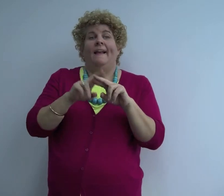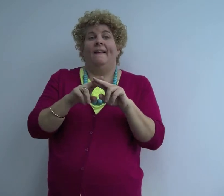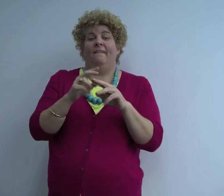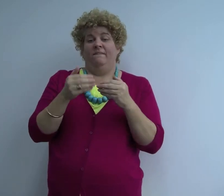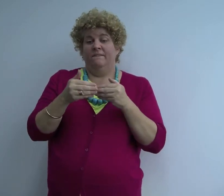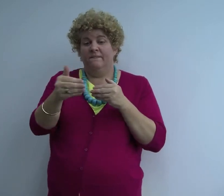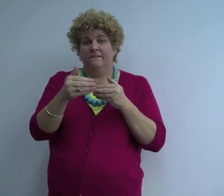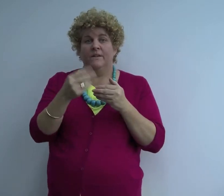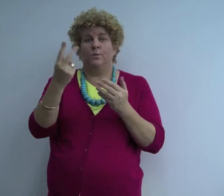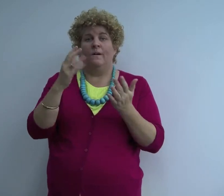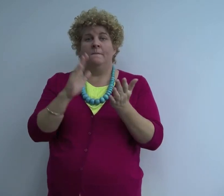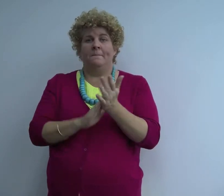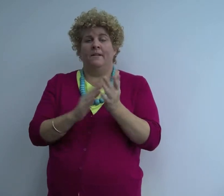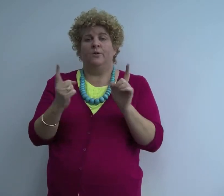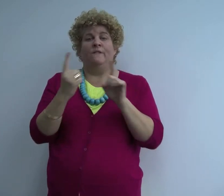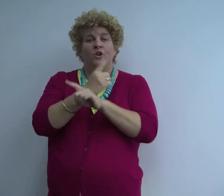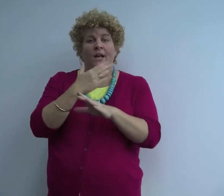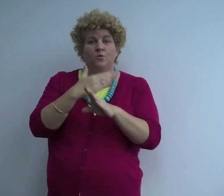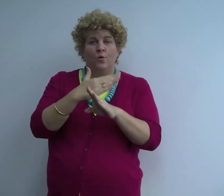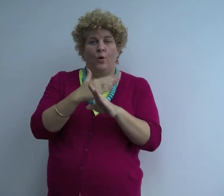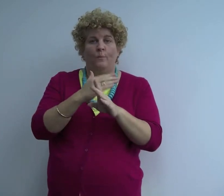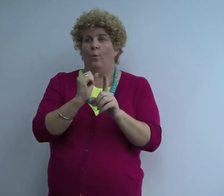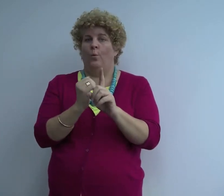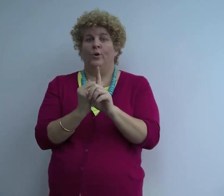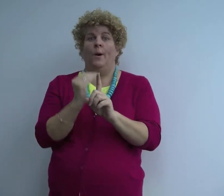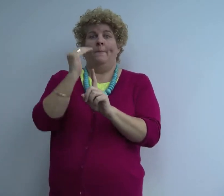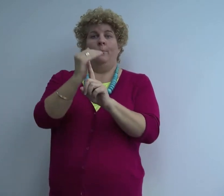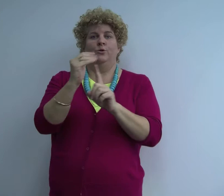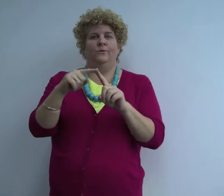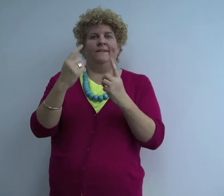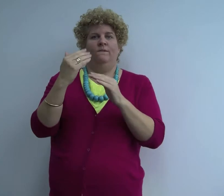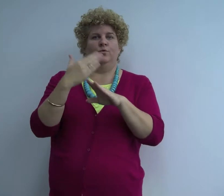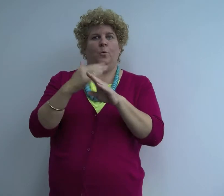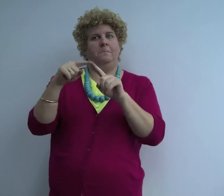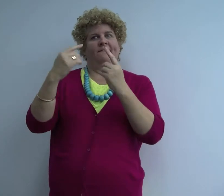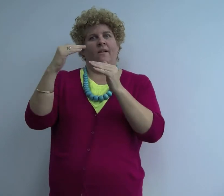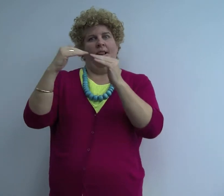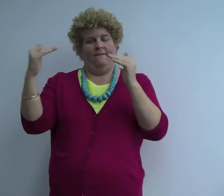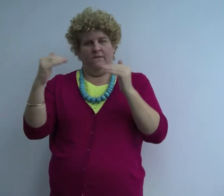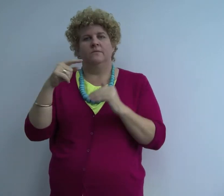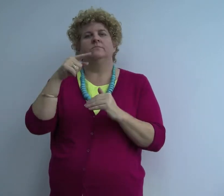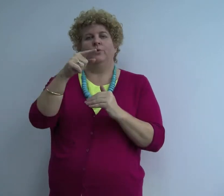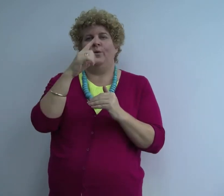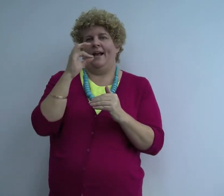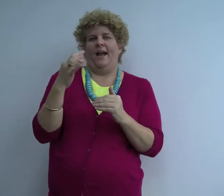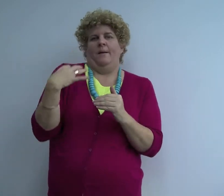If within that 12-month period you change jobs or receive a promotion, you can ask again for a top up to that $6,000.